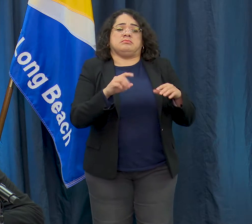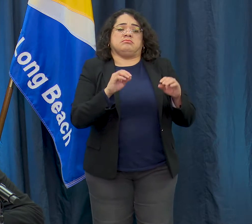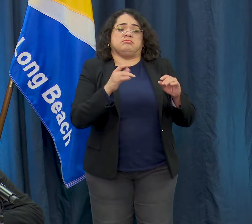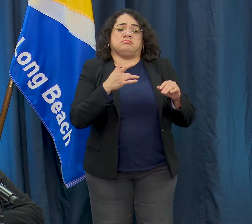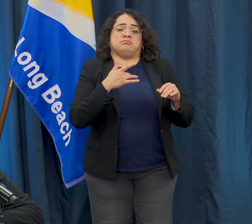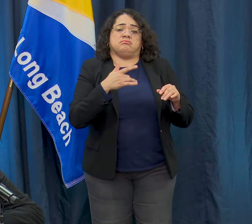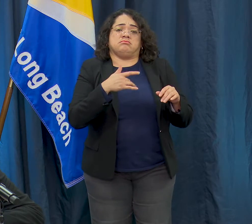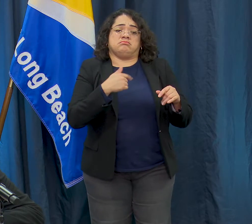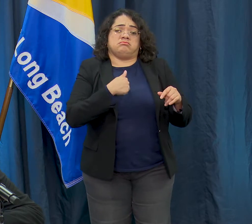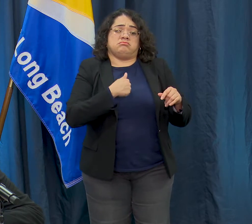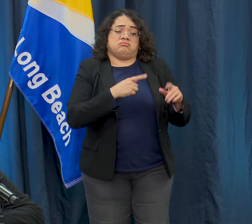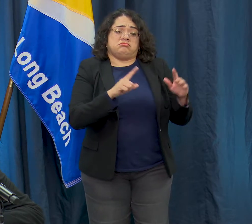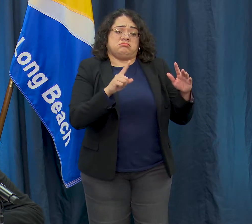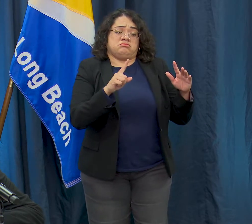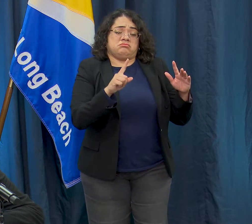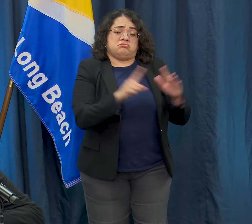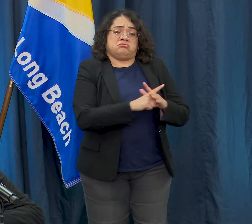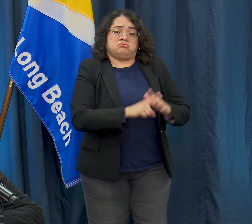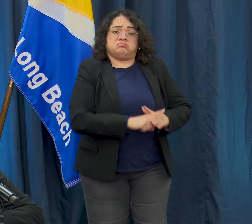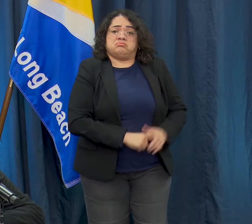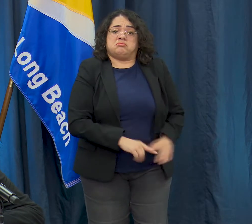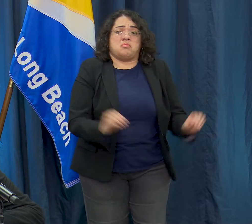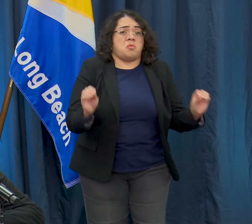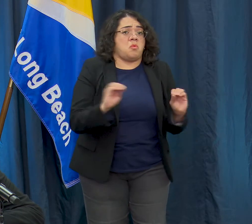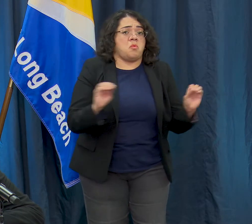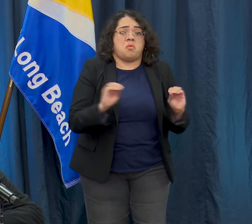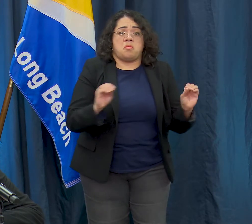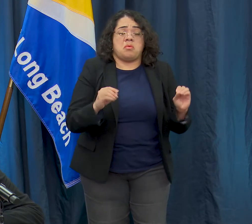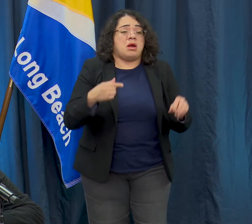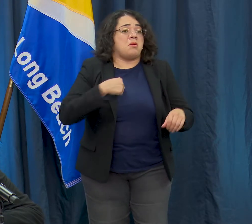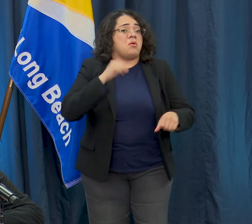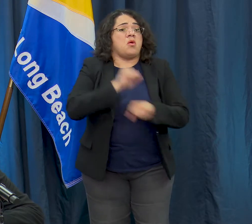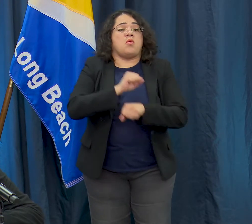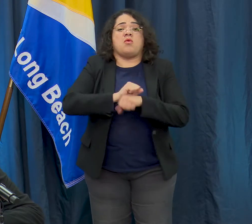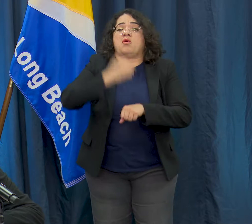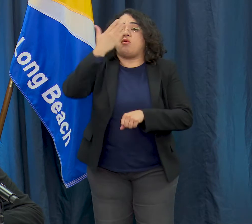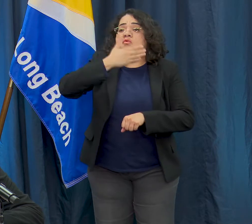tested for corna virus in Long Beach? I think we